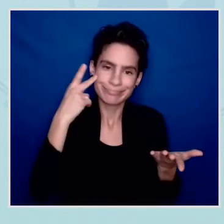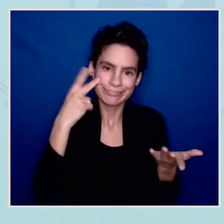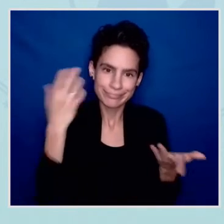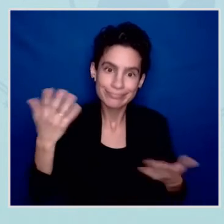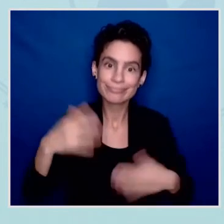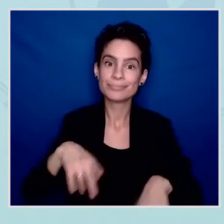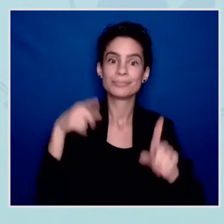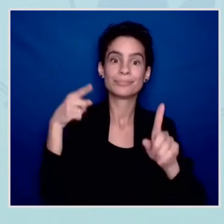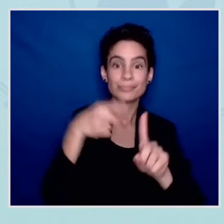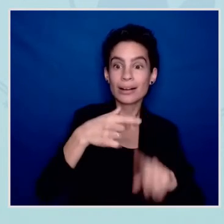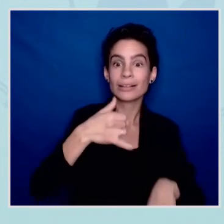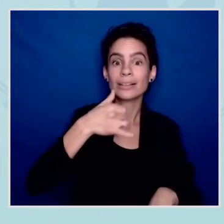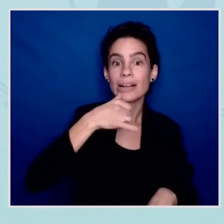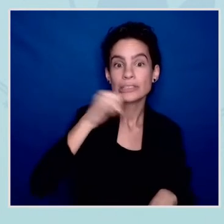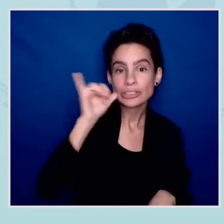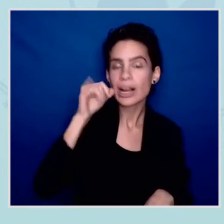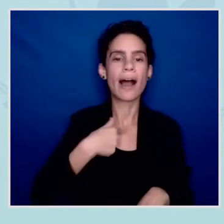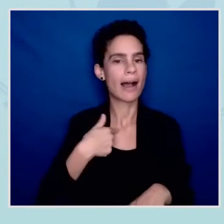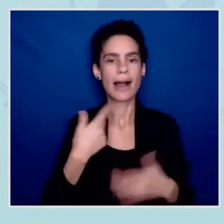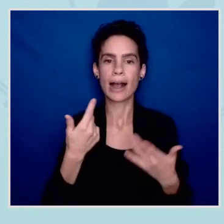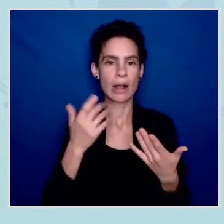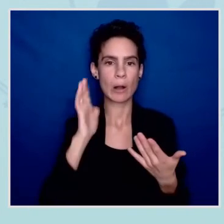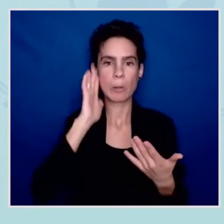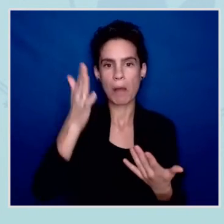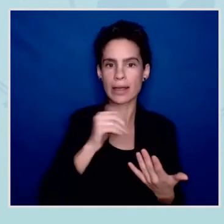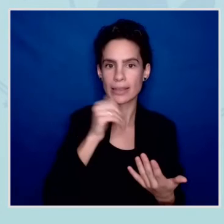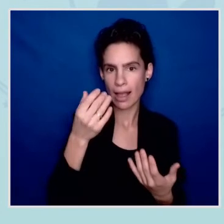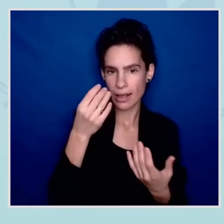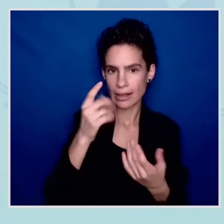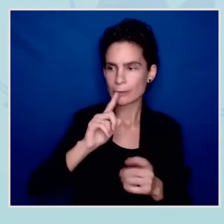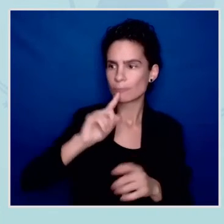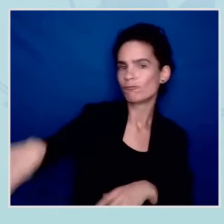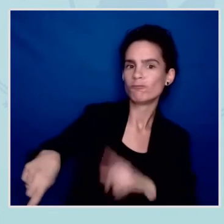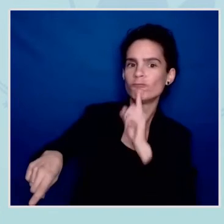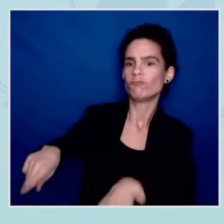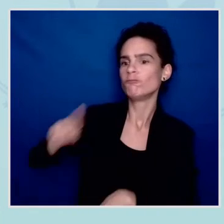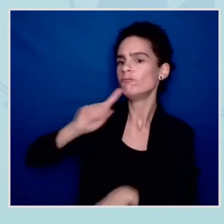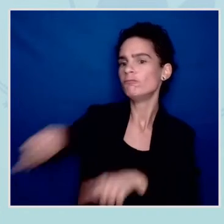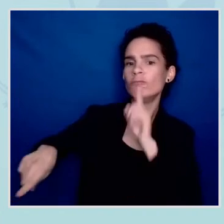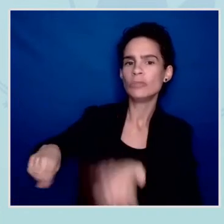RESPONSIBLE, HOW THEY ARE RESPONSIBLE, AND WHETHER OR NOT THE CONDUCT IS CRIMINAL ACROSS